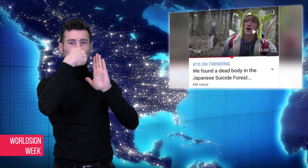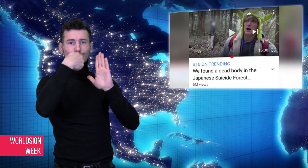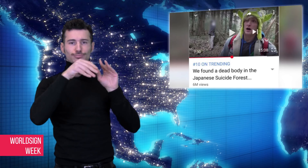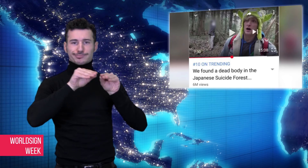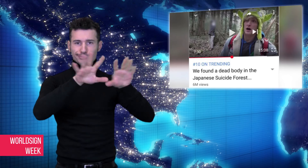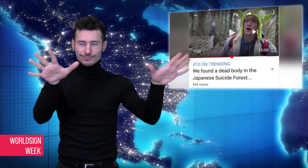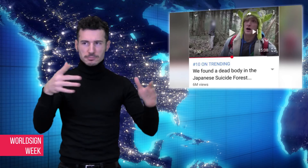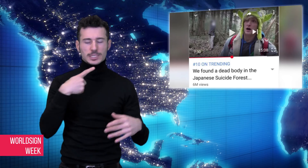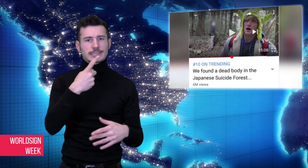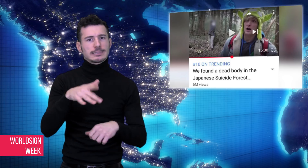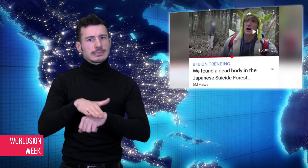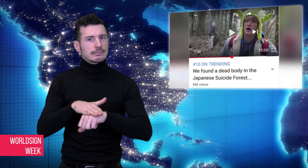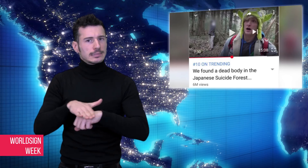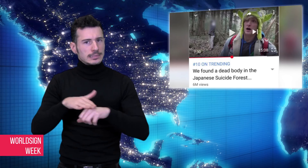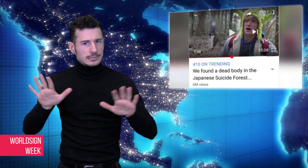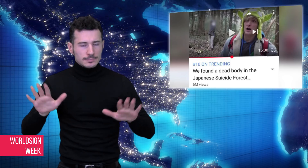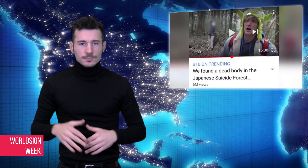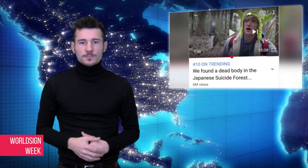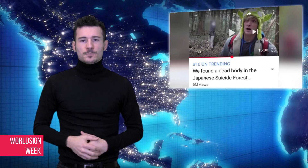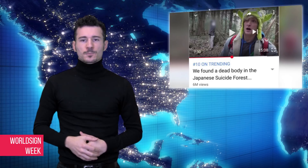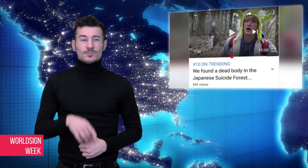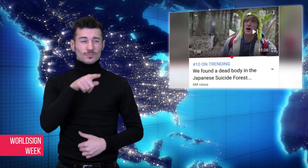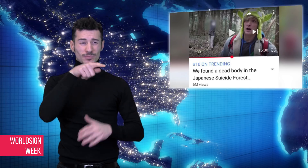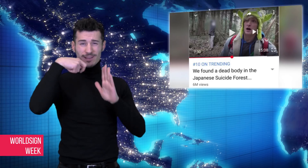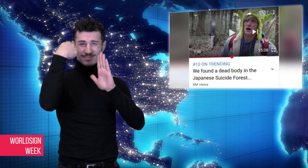came across the body. He made an